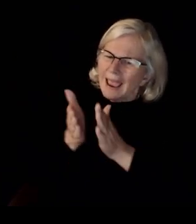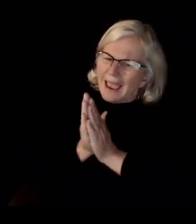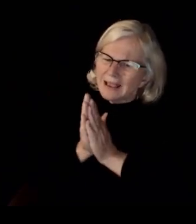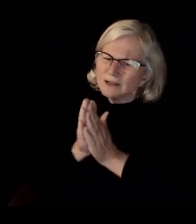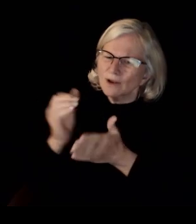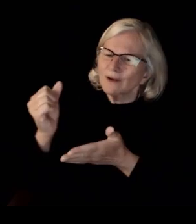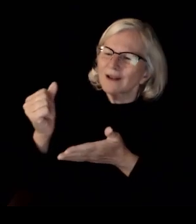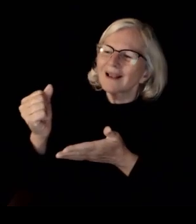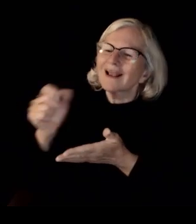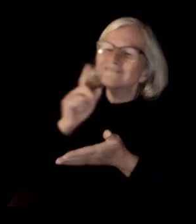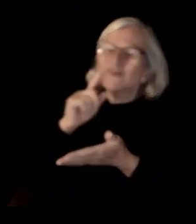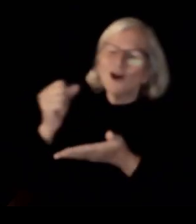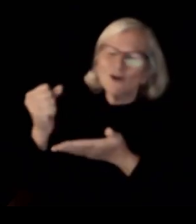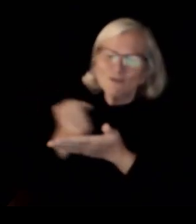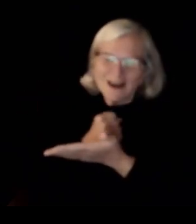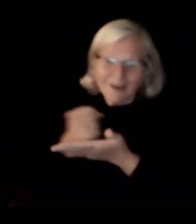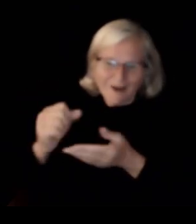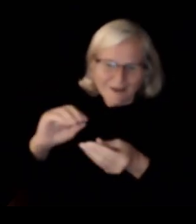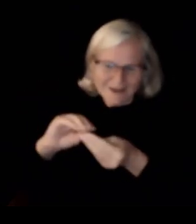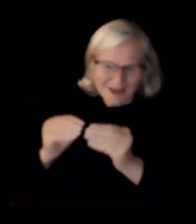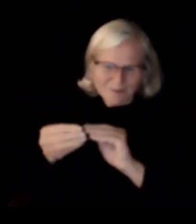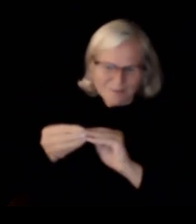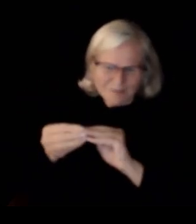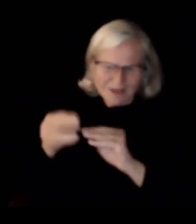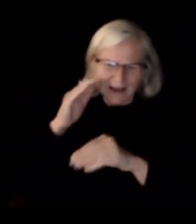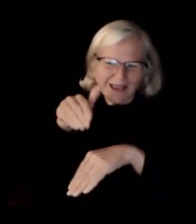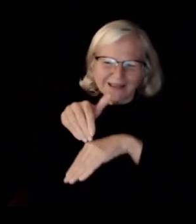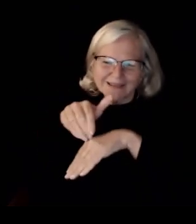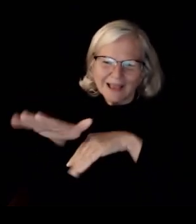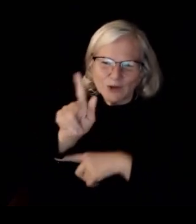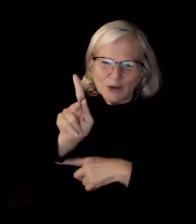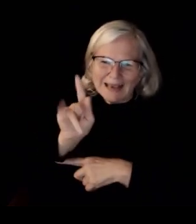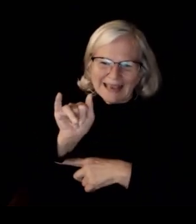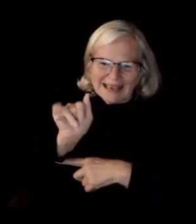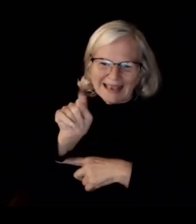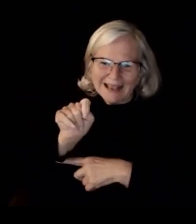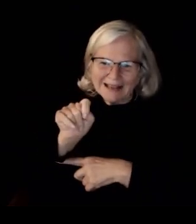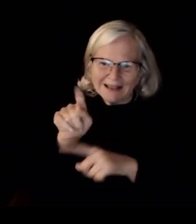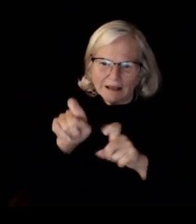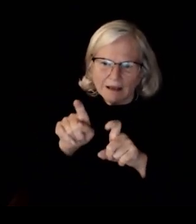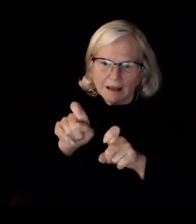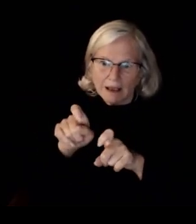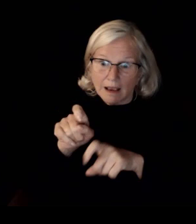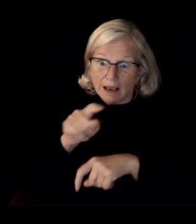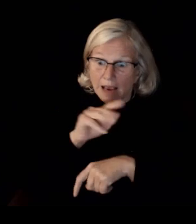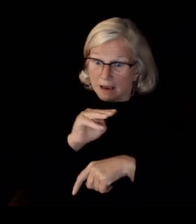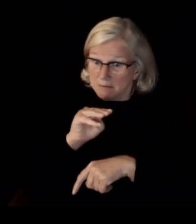testing kit. We will never do that so if you have been exposed to someone with COVID. Yes